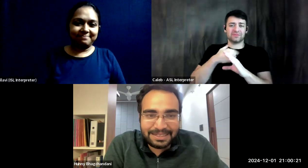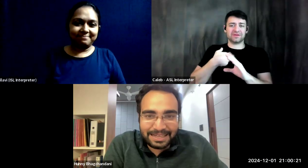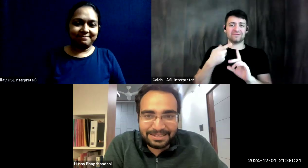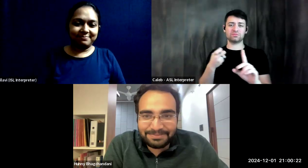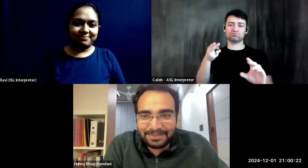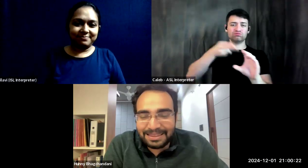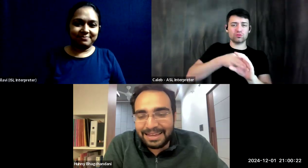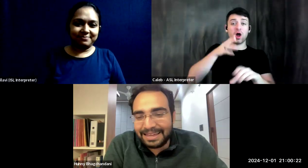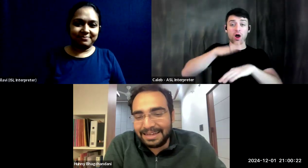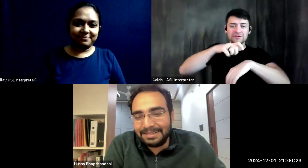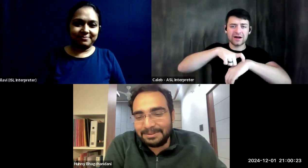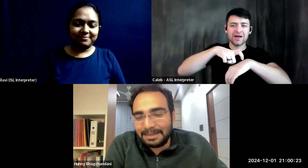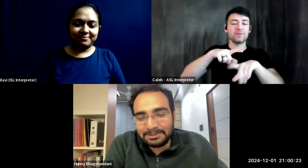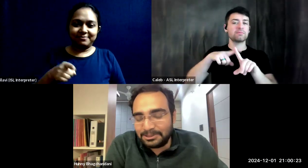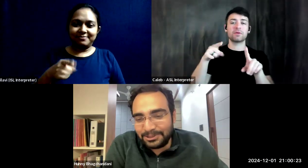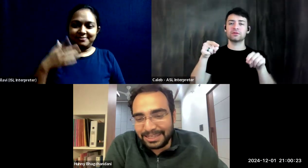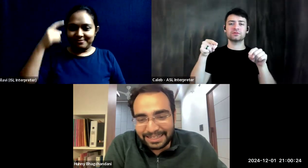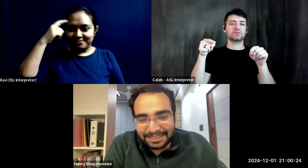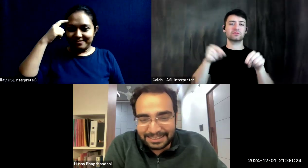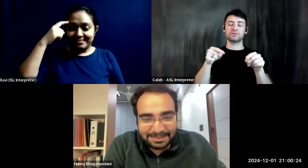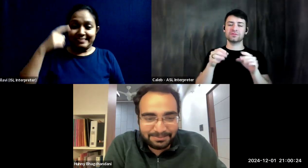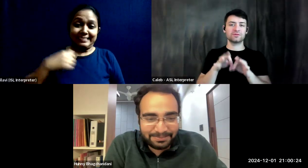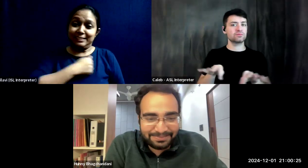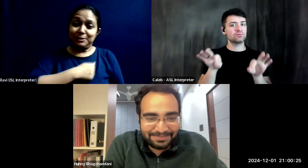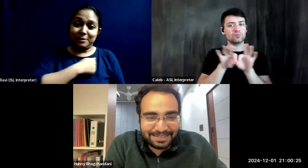like and I'm so sorry again this is so.